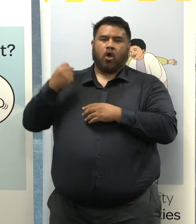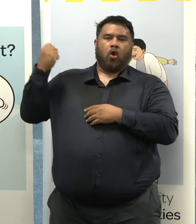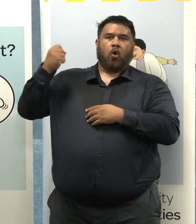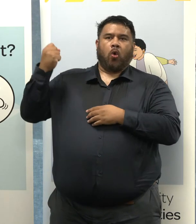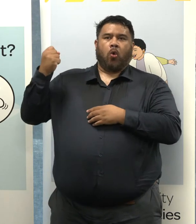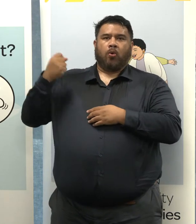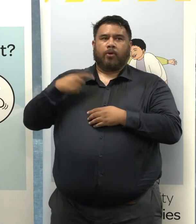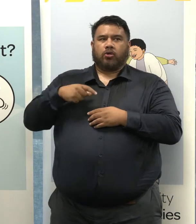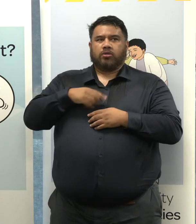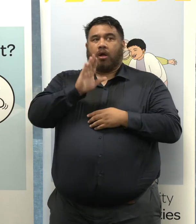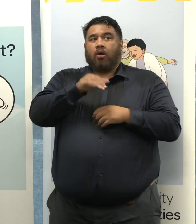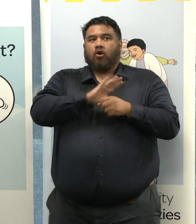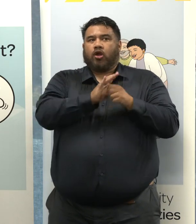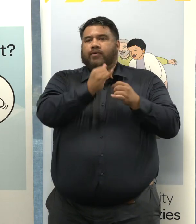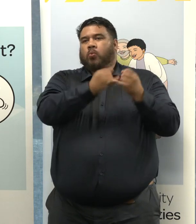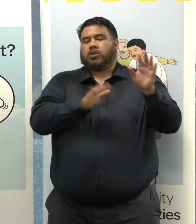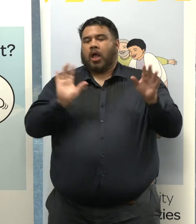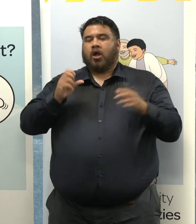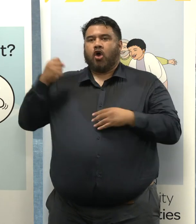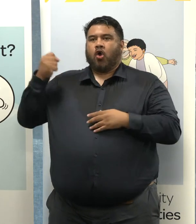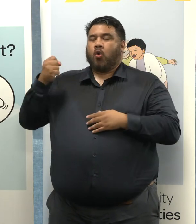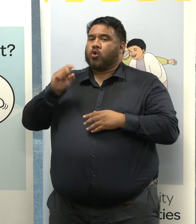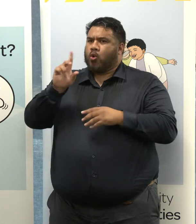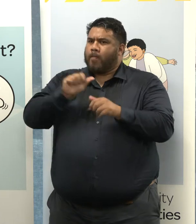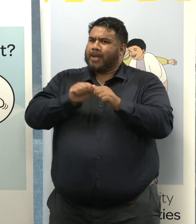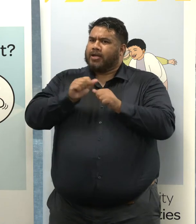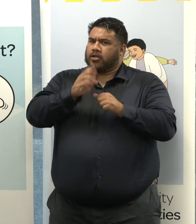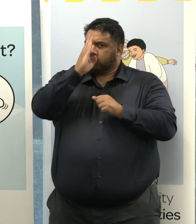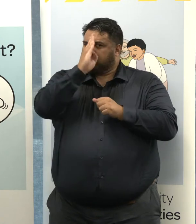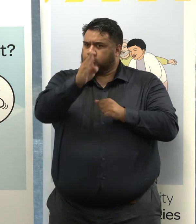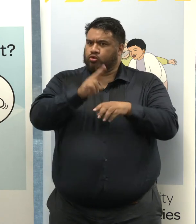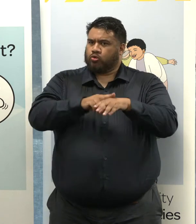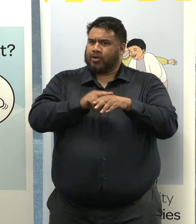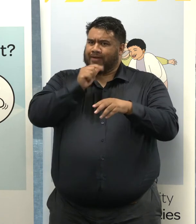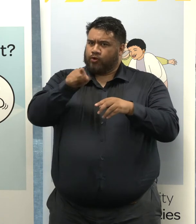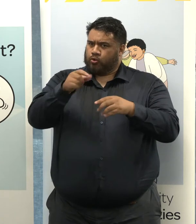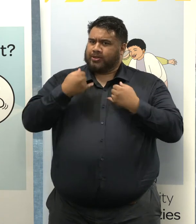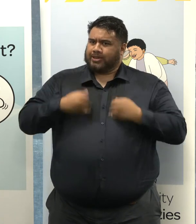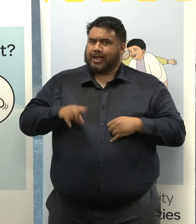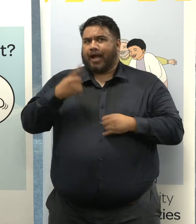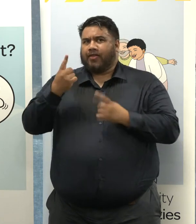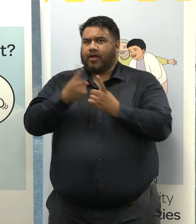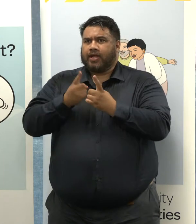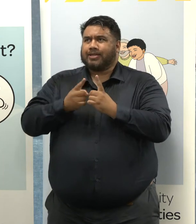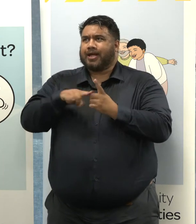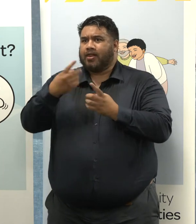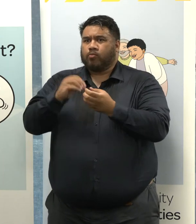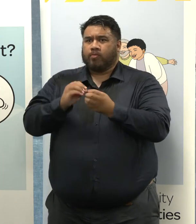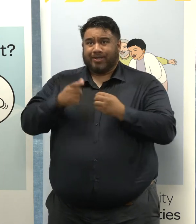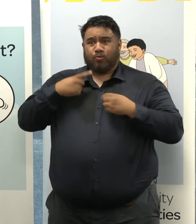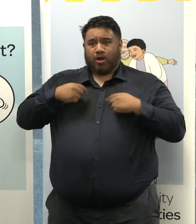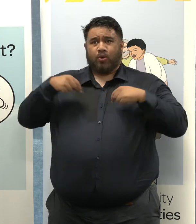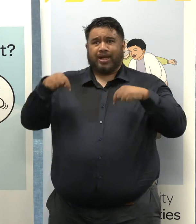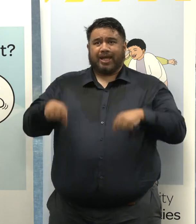lockdown two years ago, after a couple of weeks we start seeing people come back in who let things ride for a while.